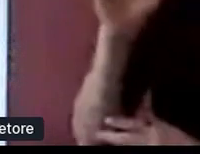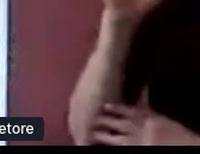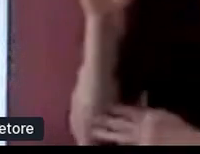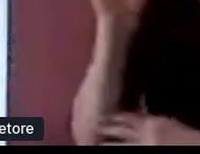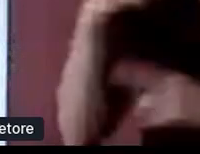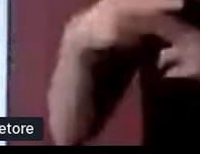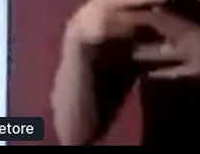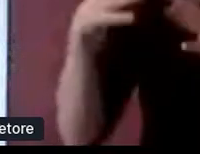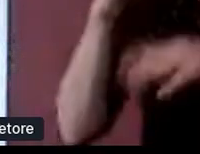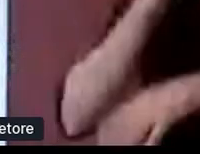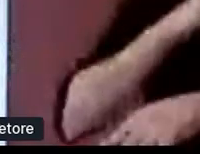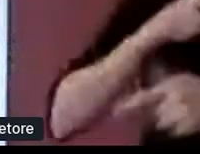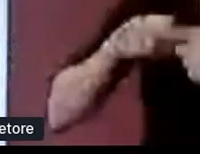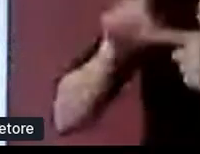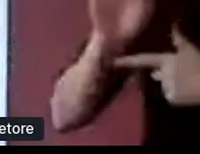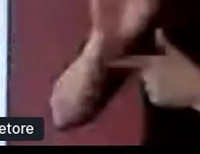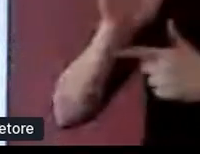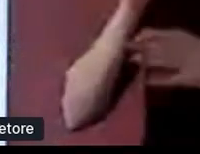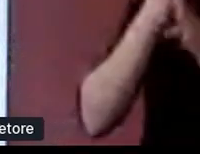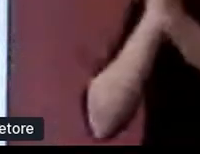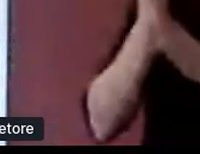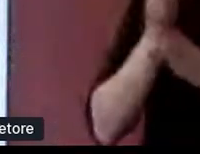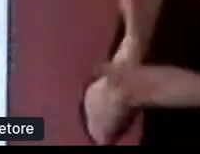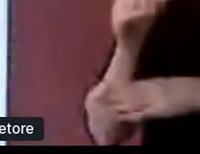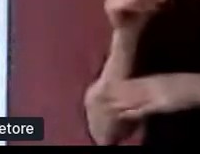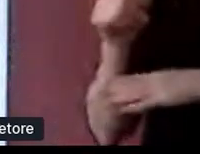Throughout her career, she has been able to develop